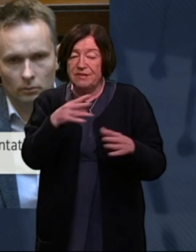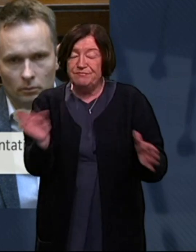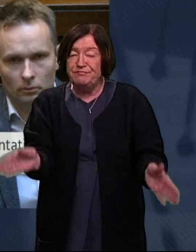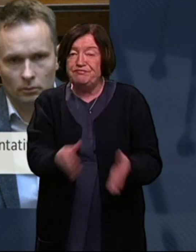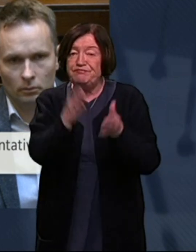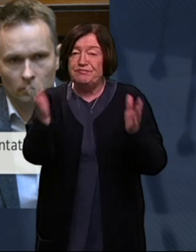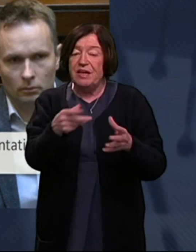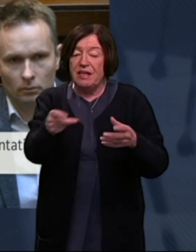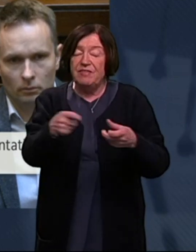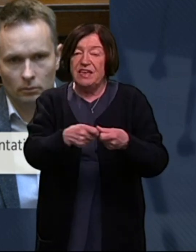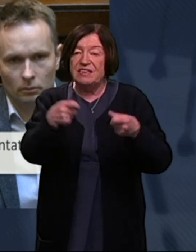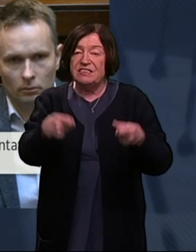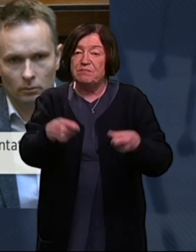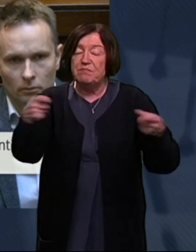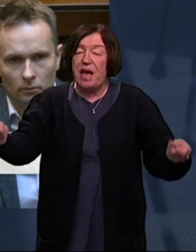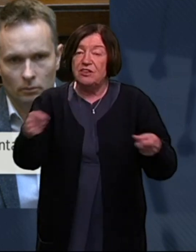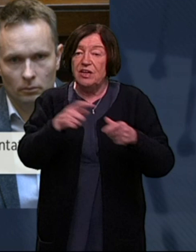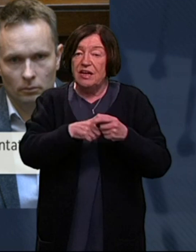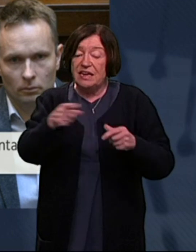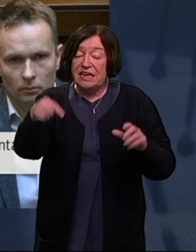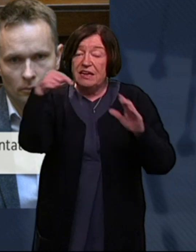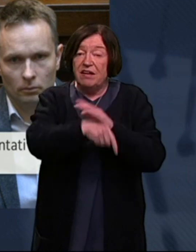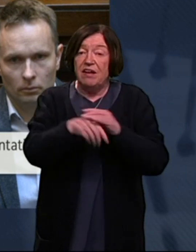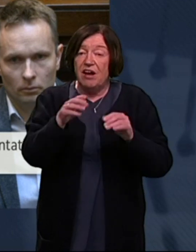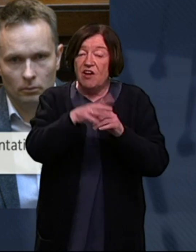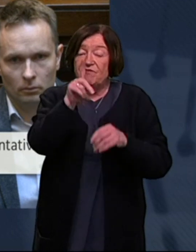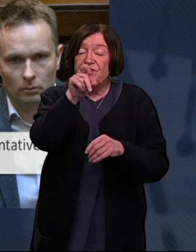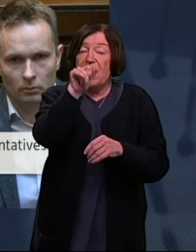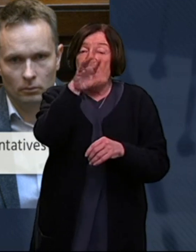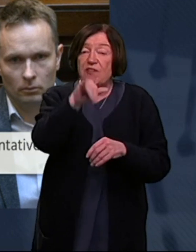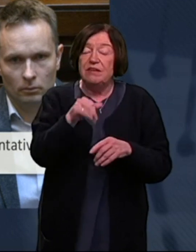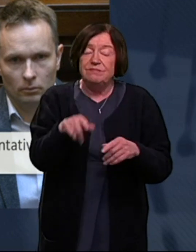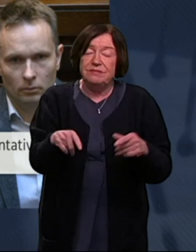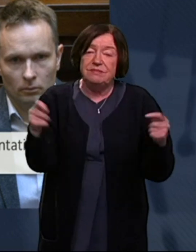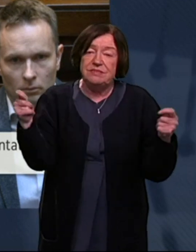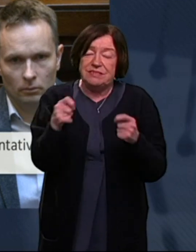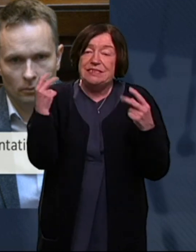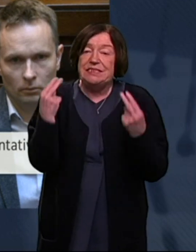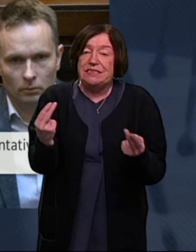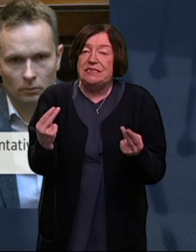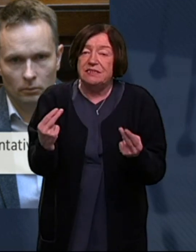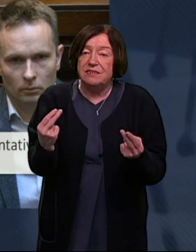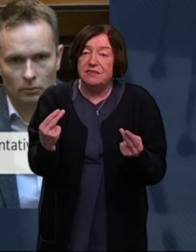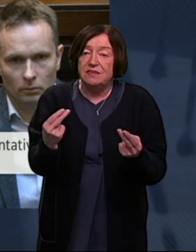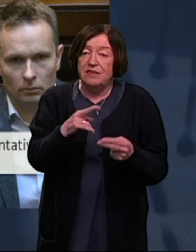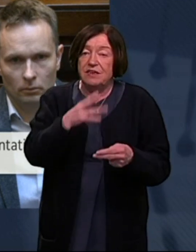the expansion and intensification of dairy is desperately needed, not least to protect